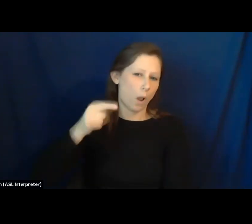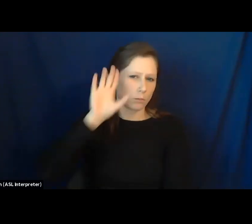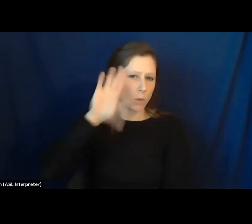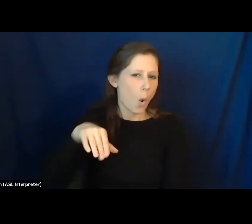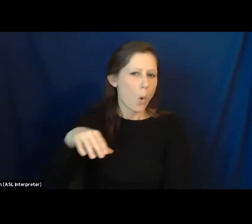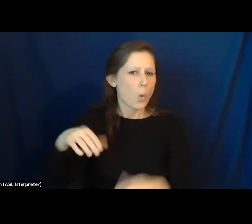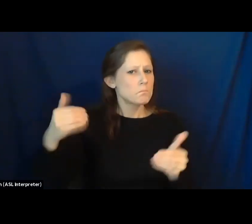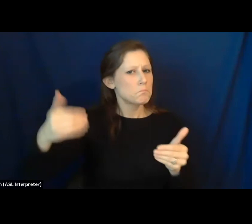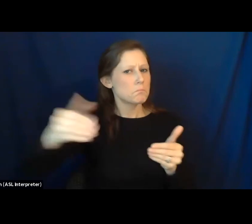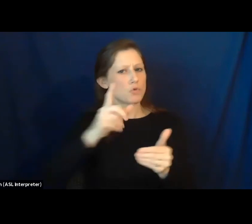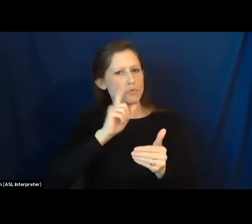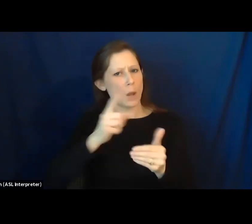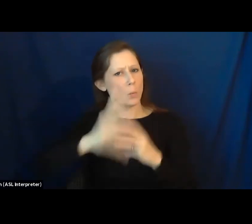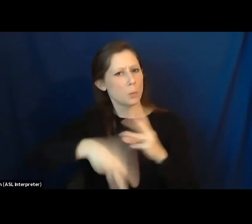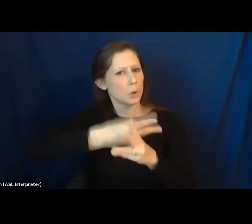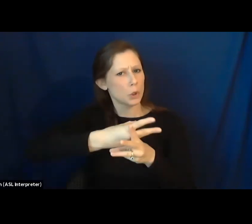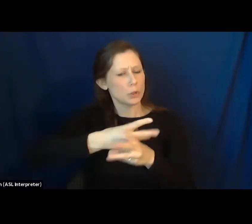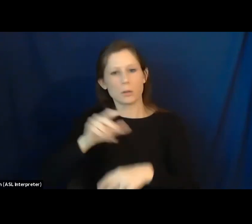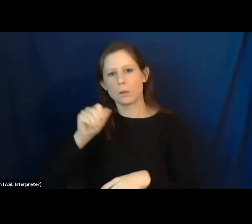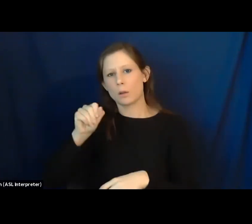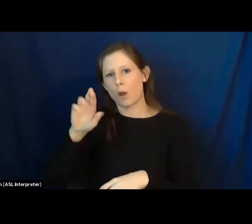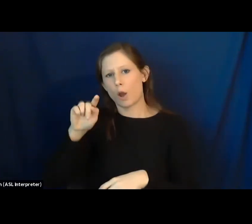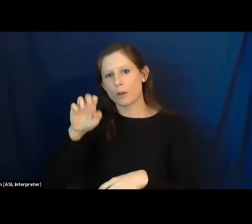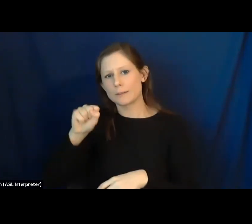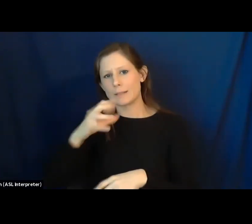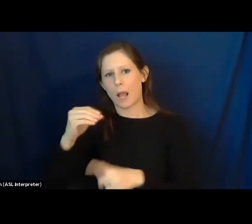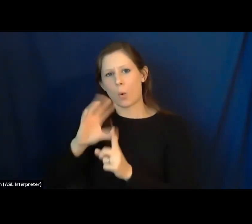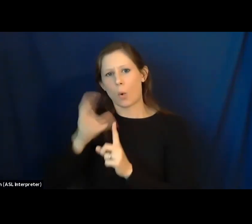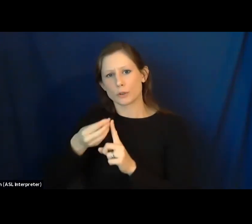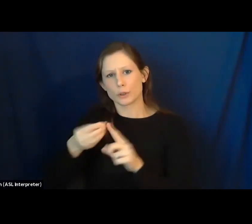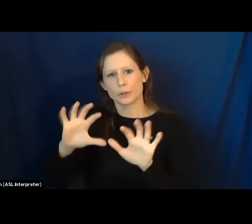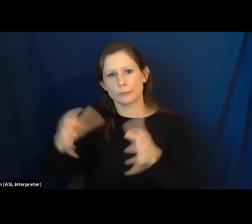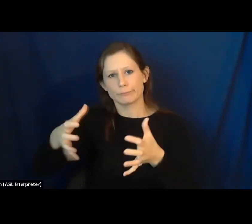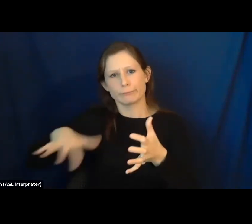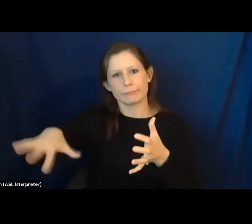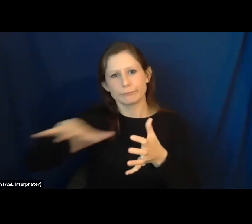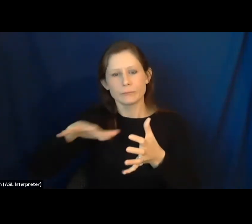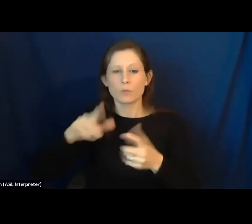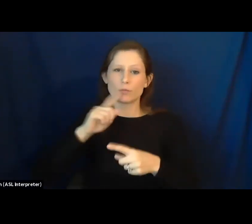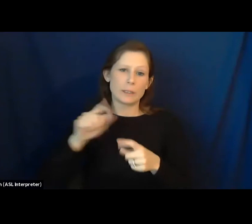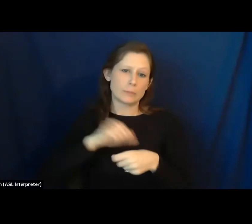sector, and that the sector has just been really decimated by the pandemic. But what